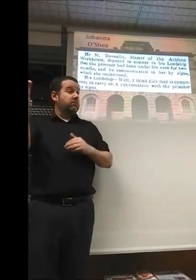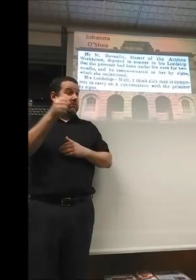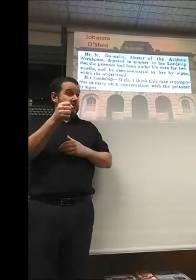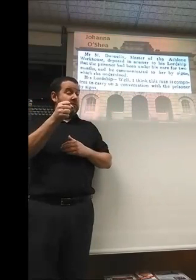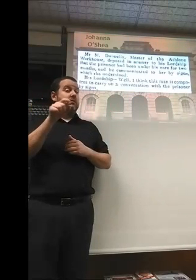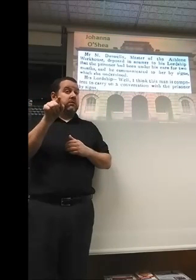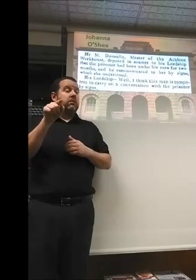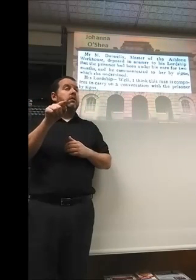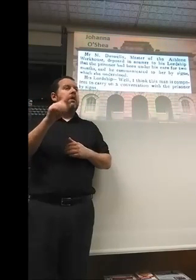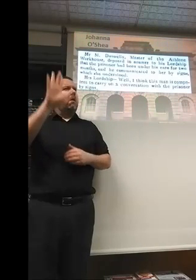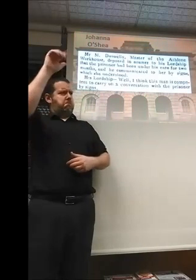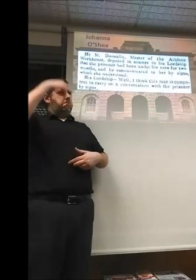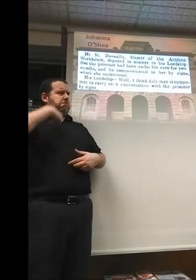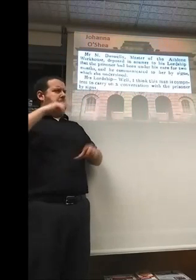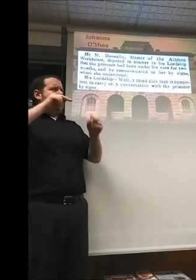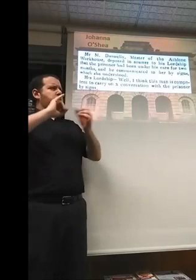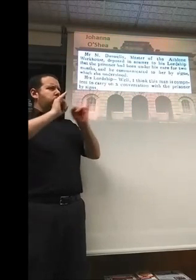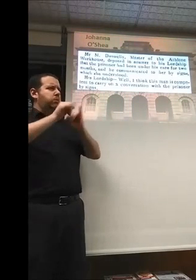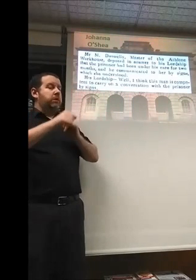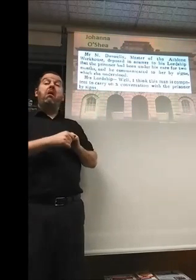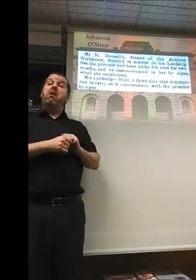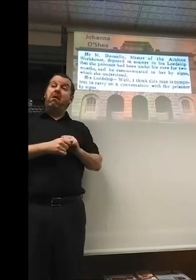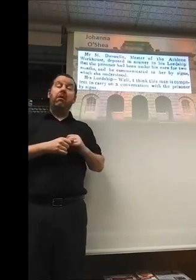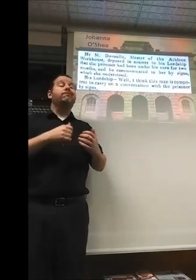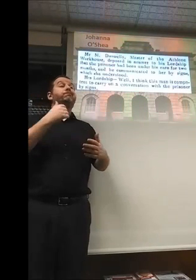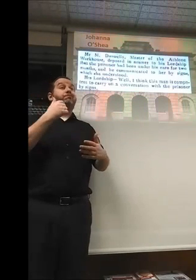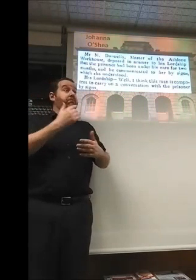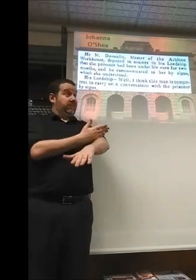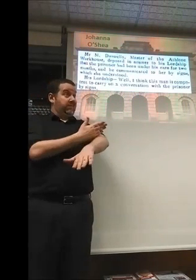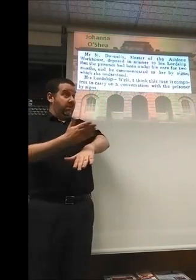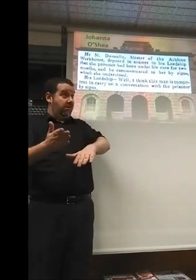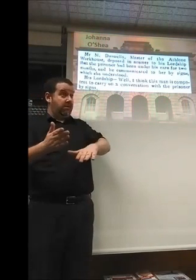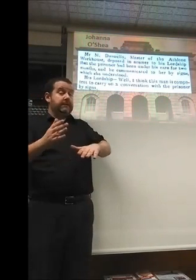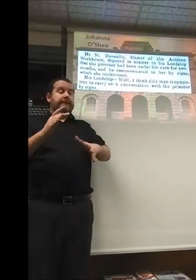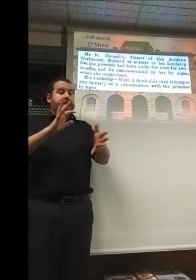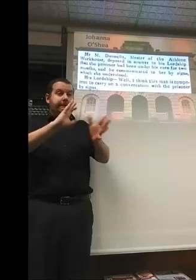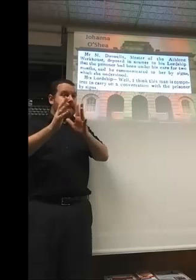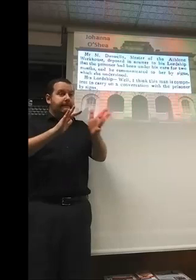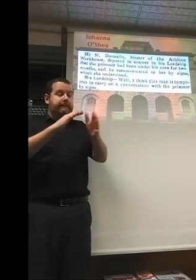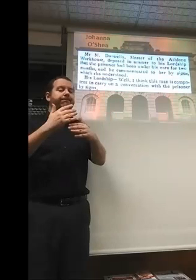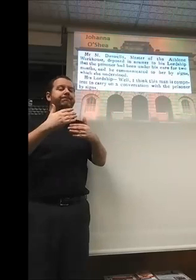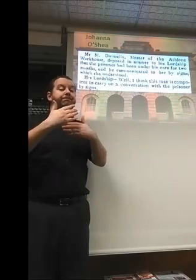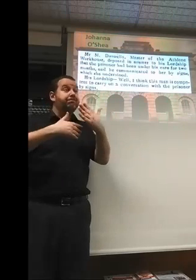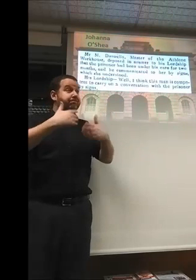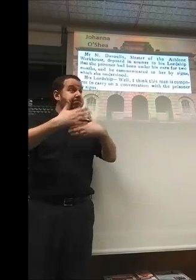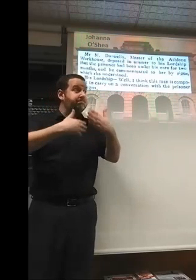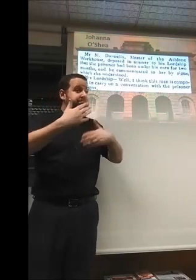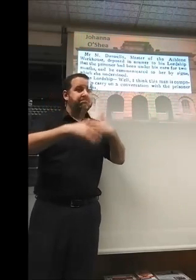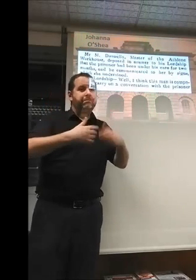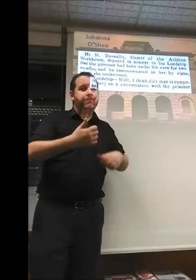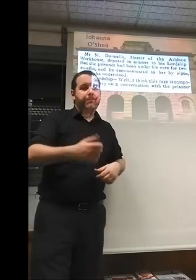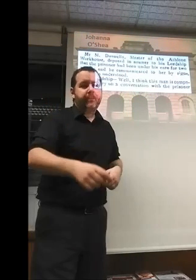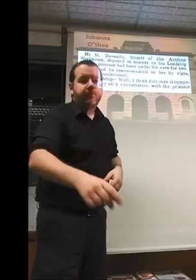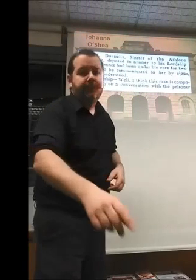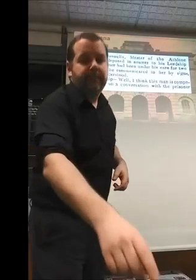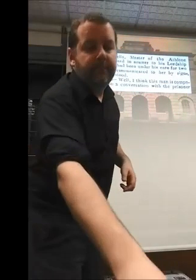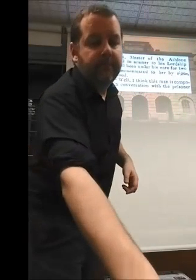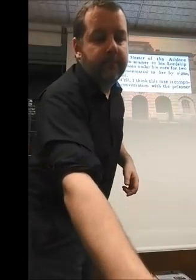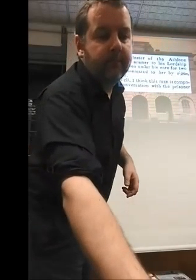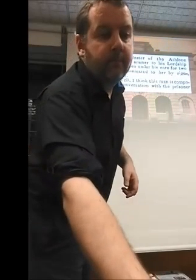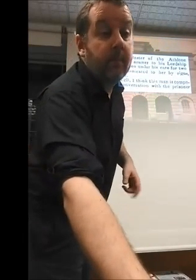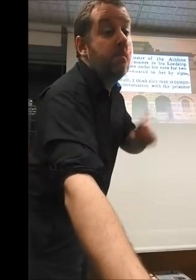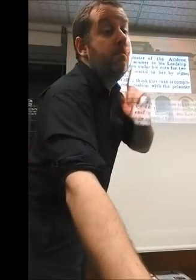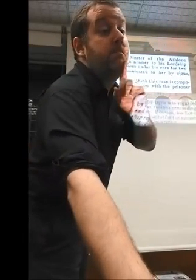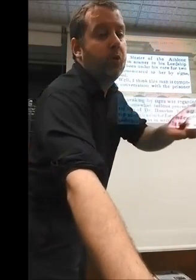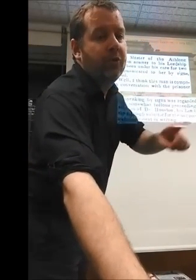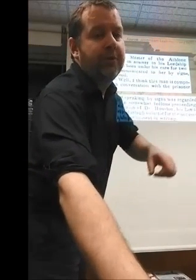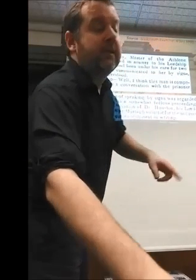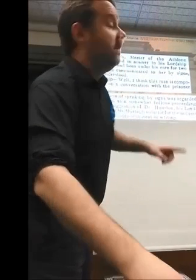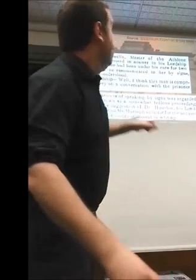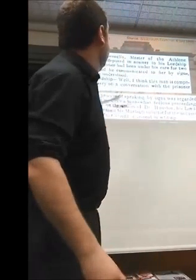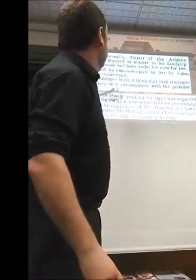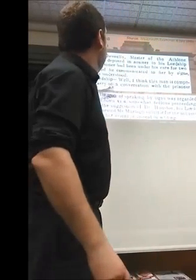he ended up here in tullamore, I think it was in Ballinagar.